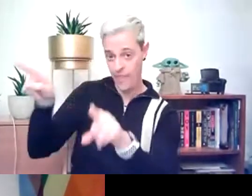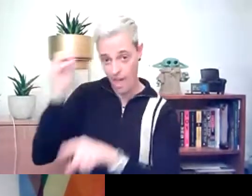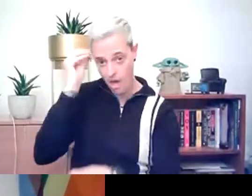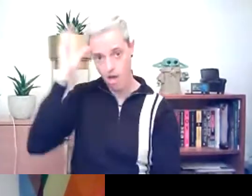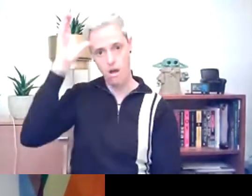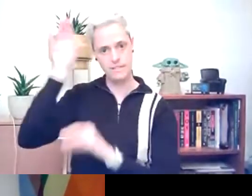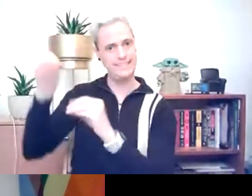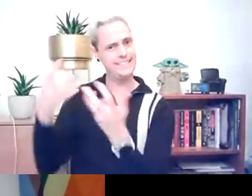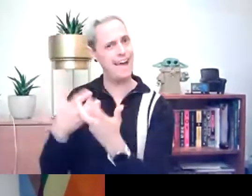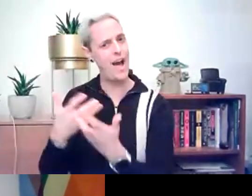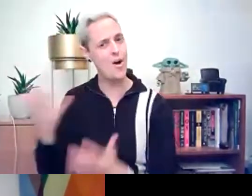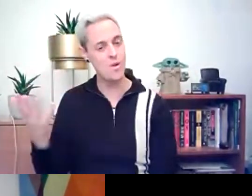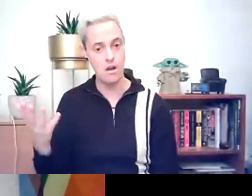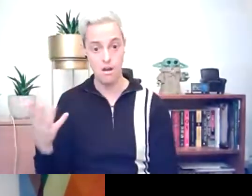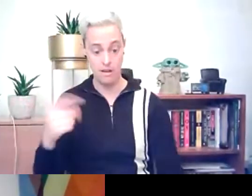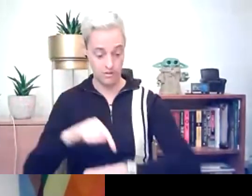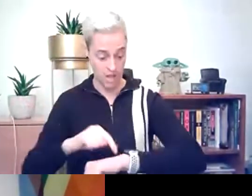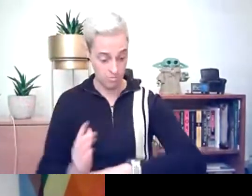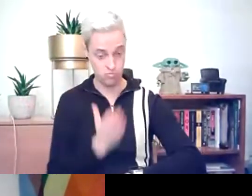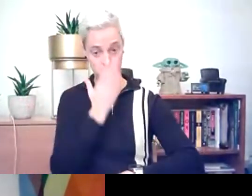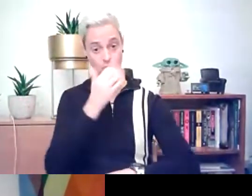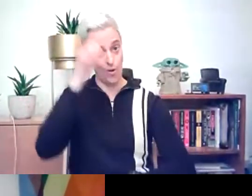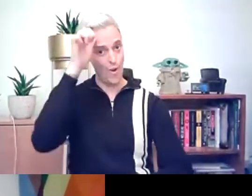18:54:28 Okay. Obvious critics are catalysts and we're running out of time, and it